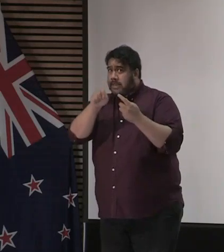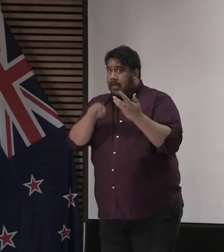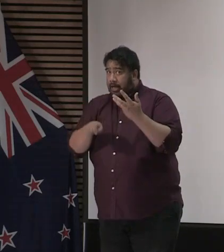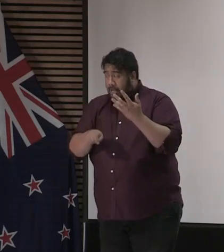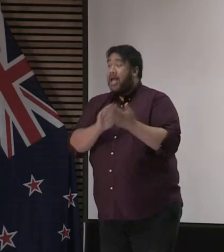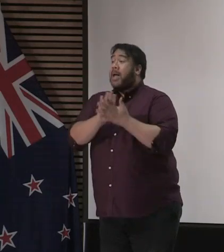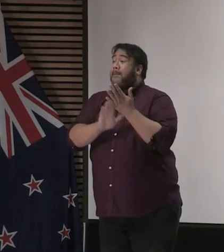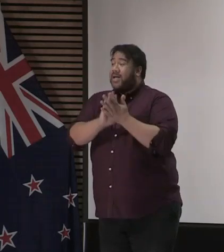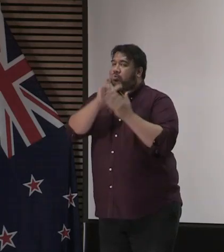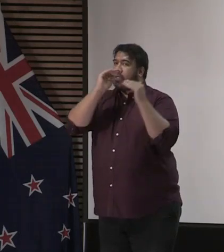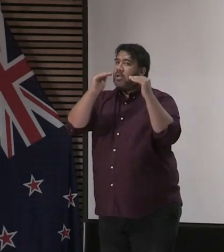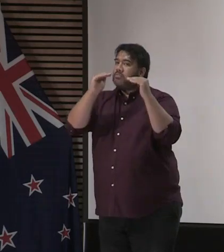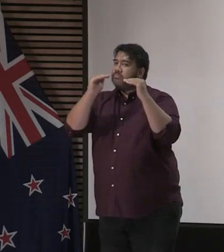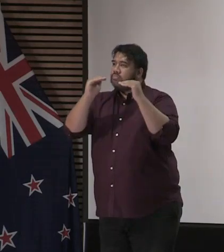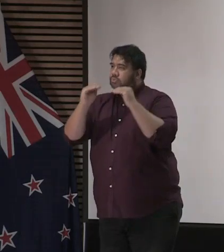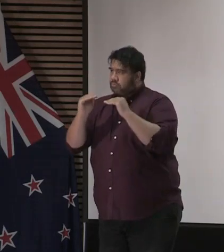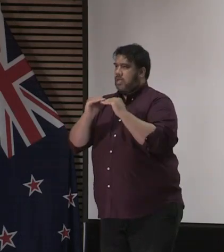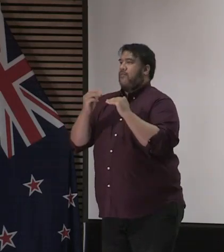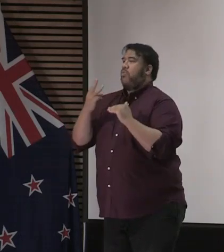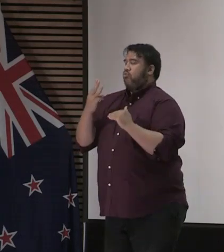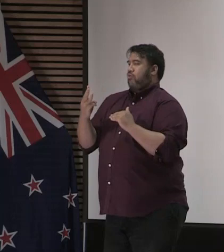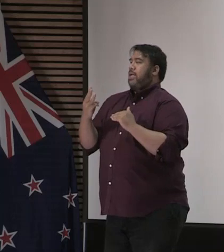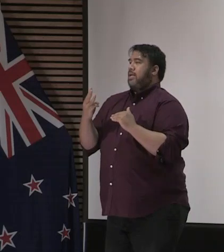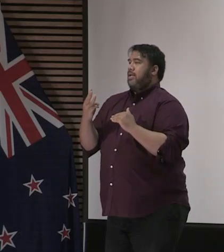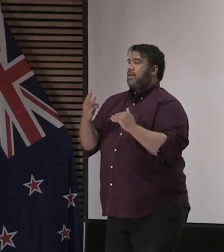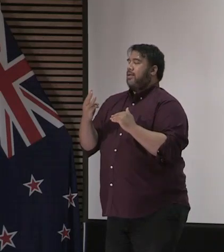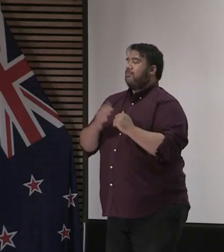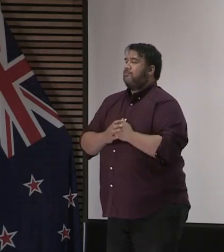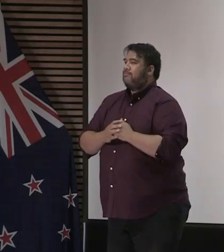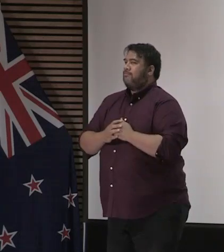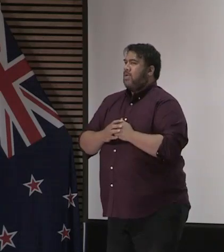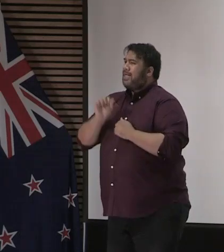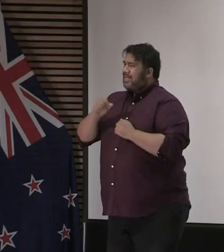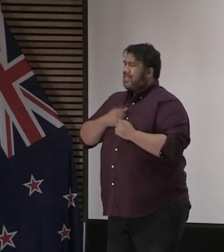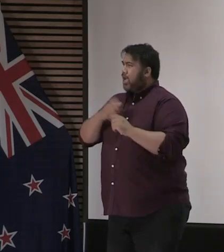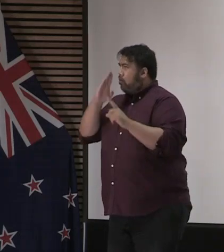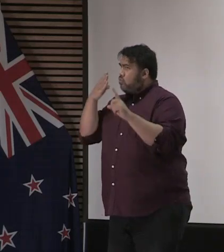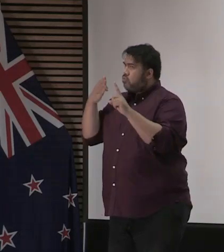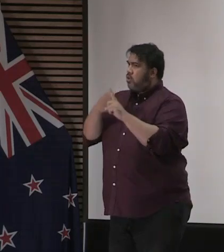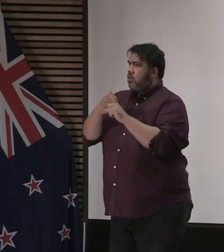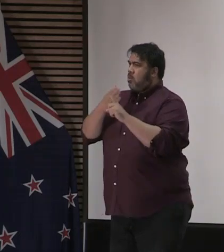we have achieved what we set out to achieve under Alert